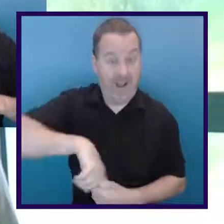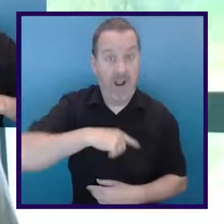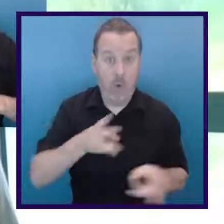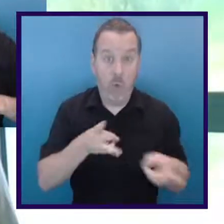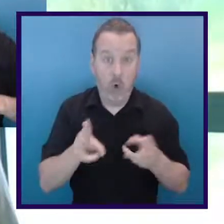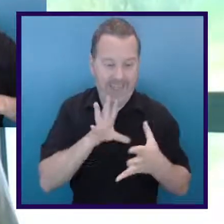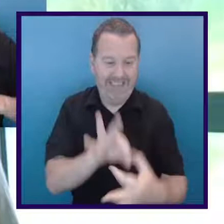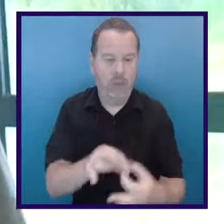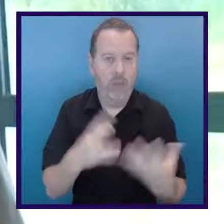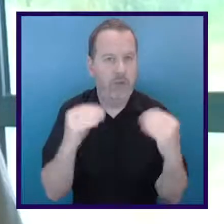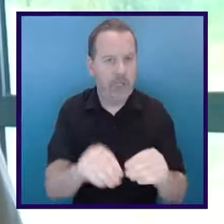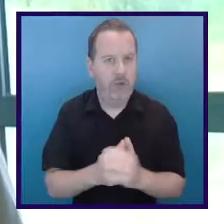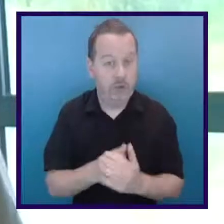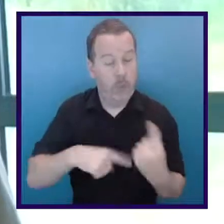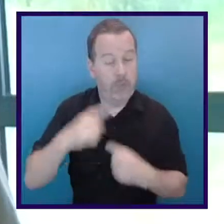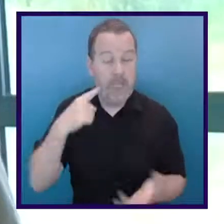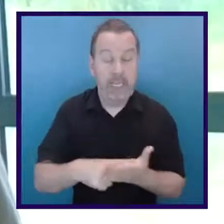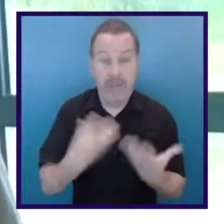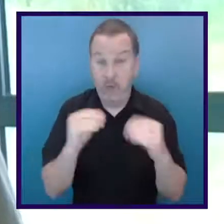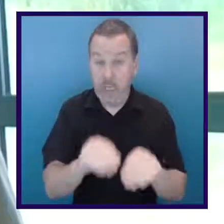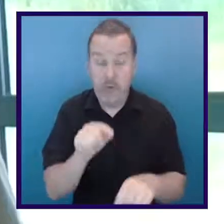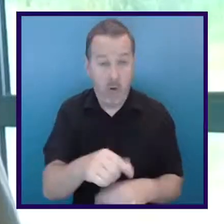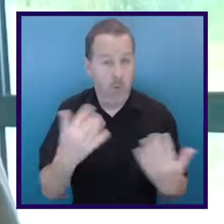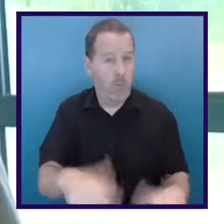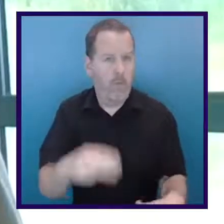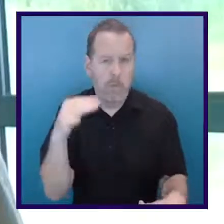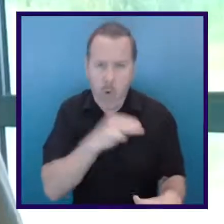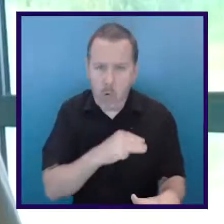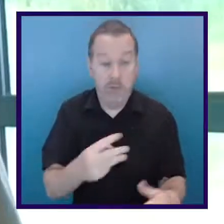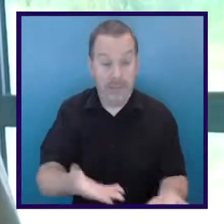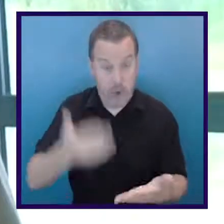We believe that languages play a vital role in giving young people the skills, intercultural